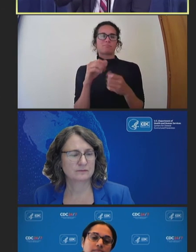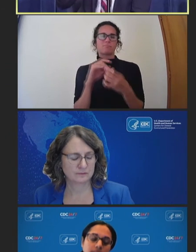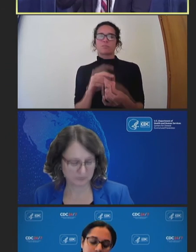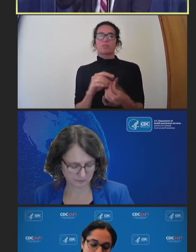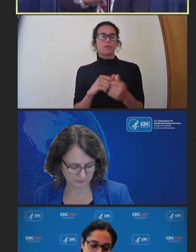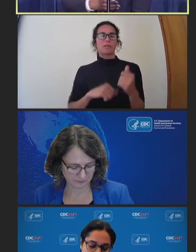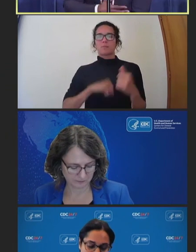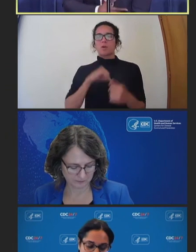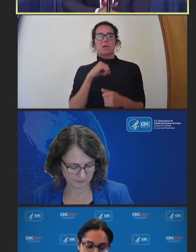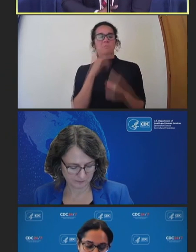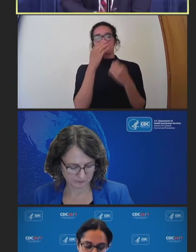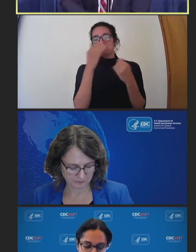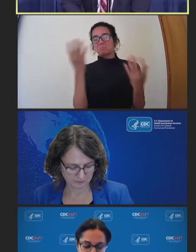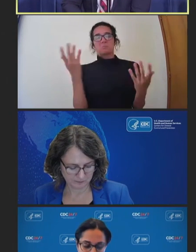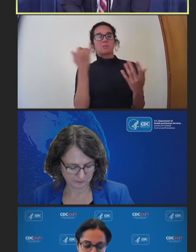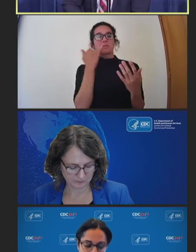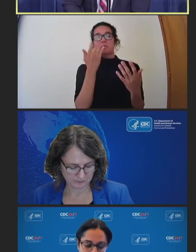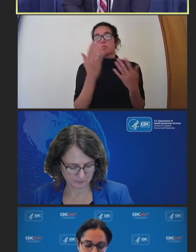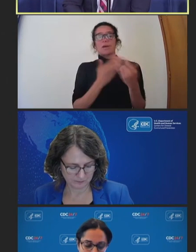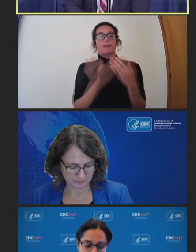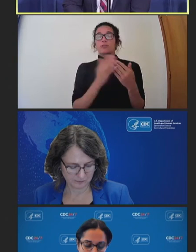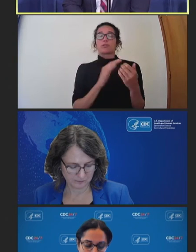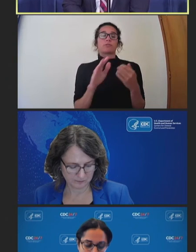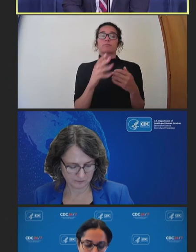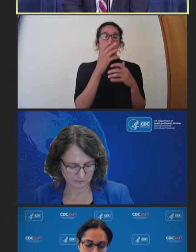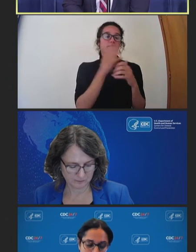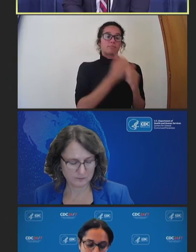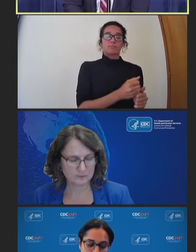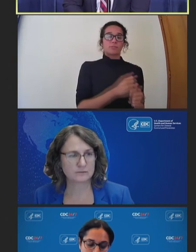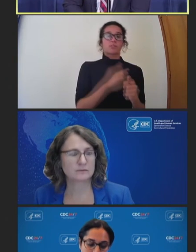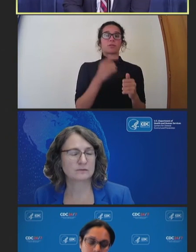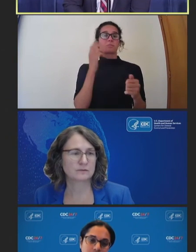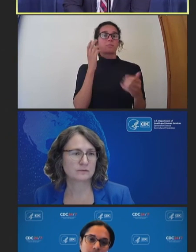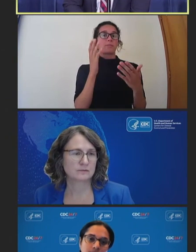orientation is. So, we're seeing partnerships with barbershops and we're seeing successful